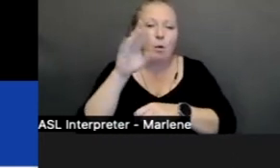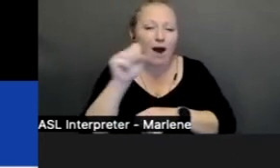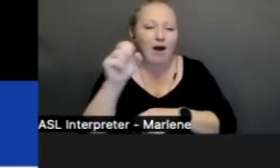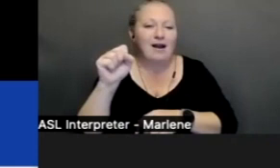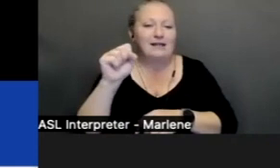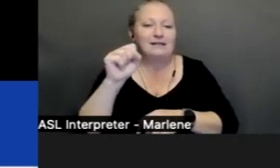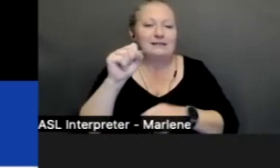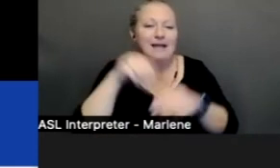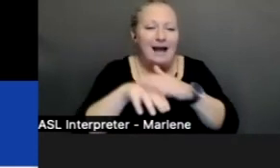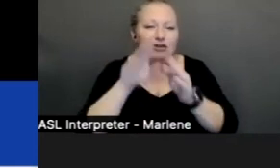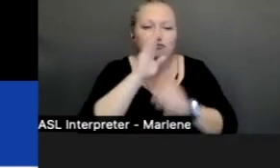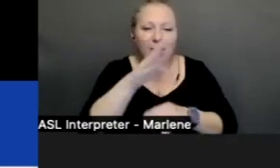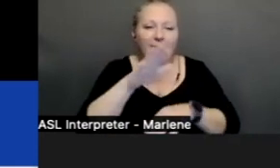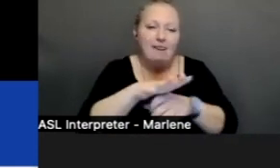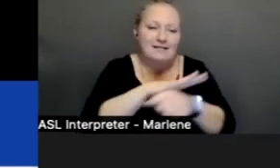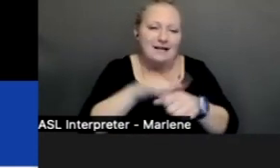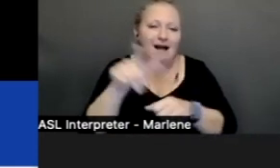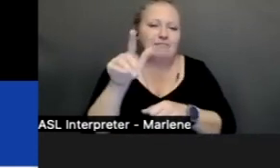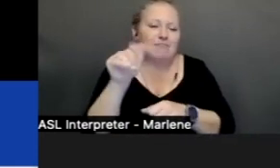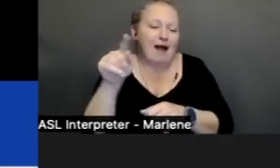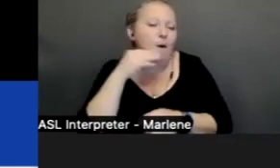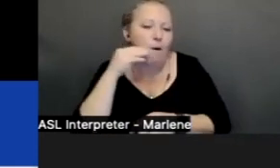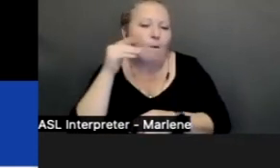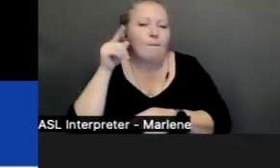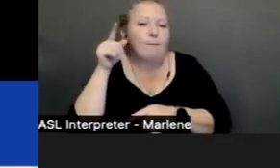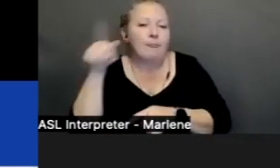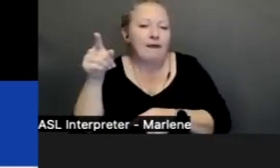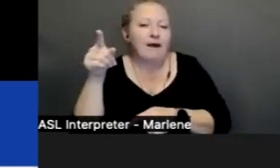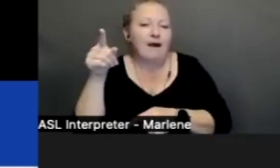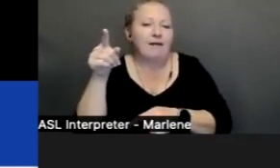district specifically. So it's the partnership and they helped develop that and and to help help us